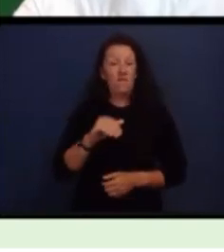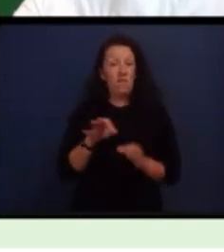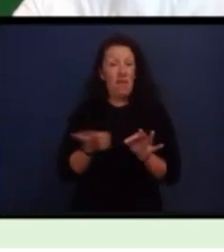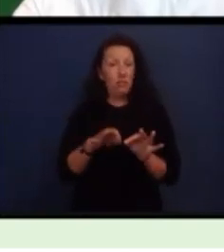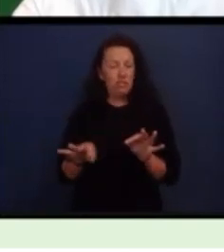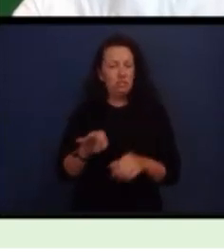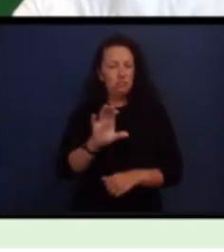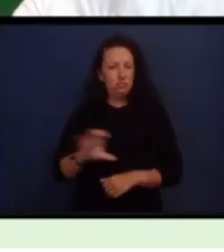the closed captioning symbol.